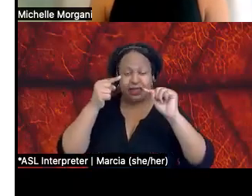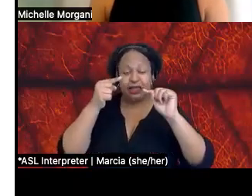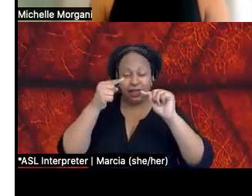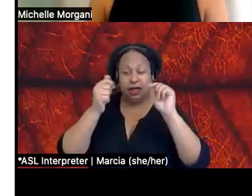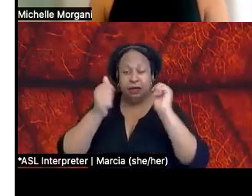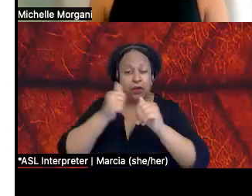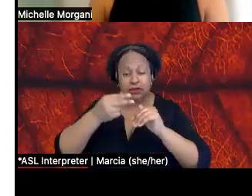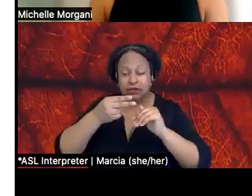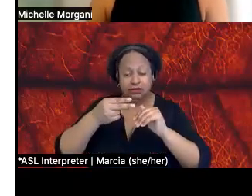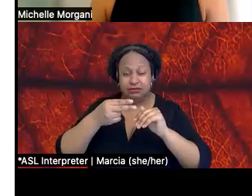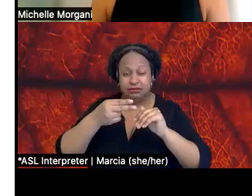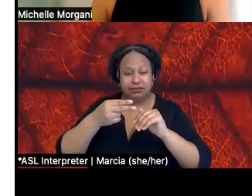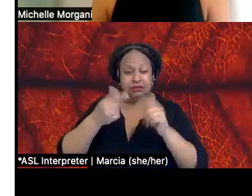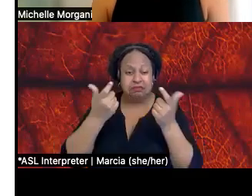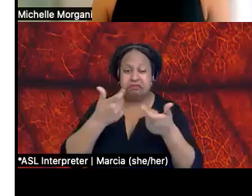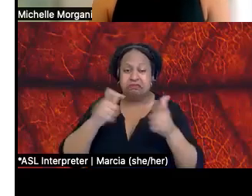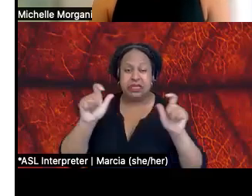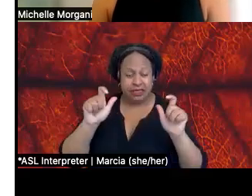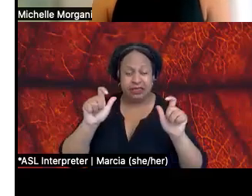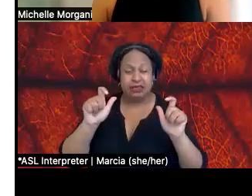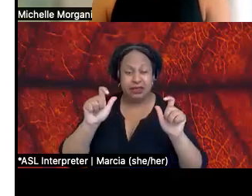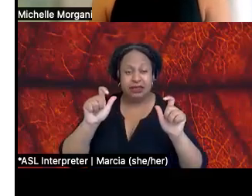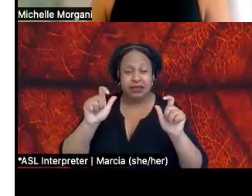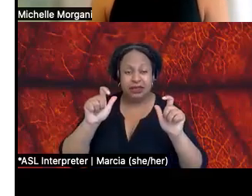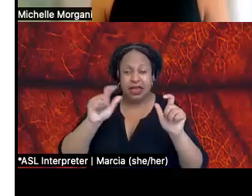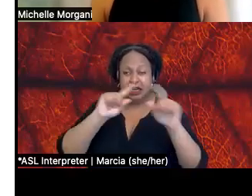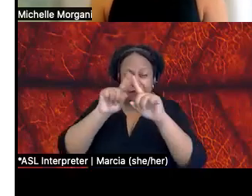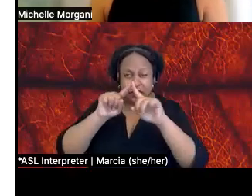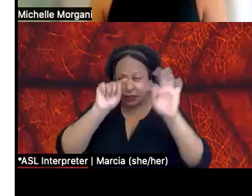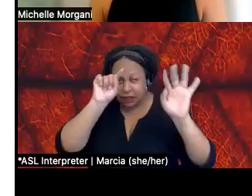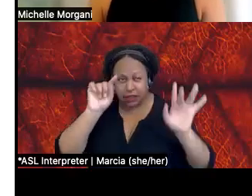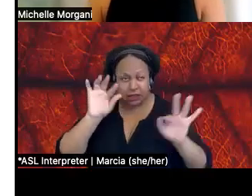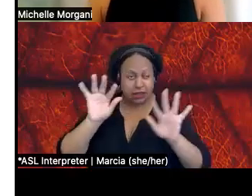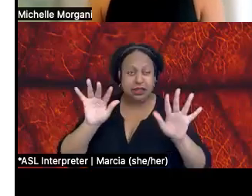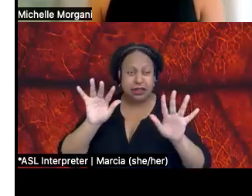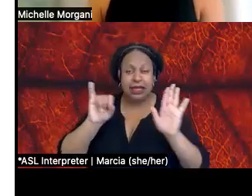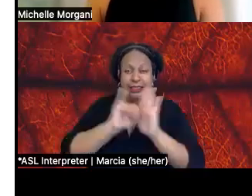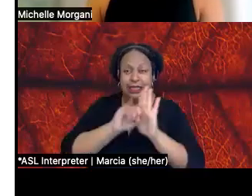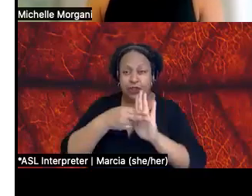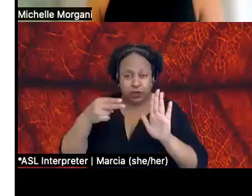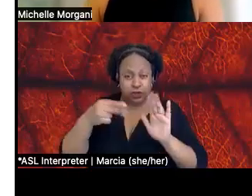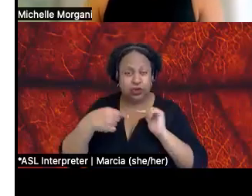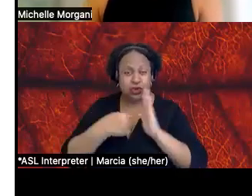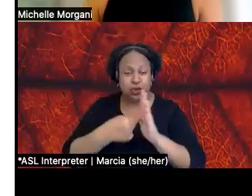So I picked it on purpose, just to show you how large and complicated these mind maps get.